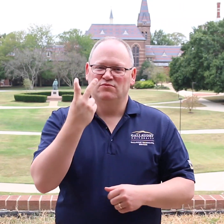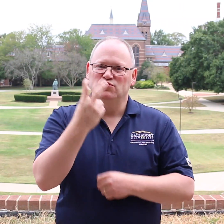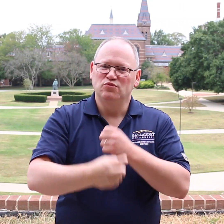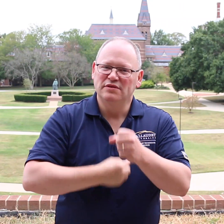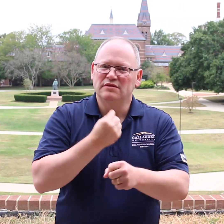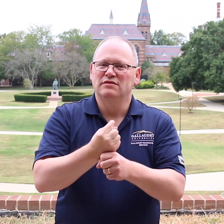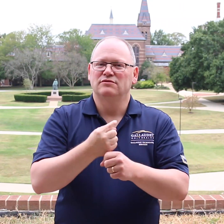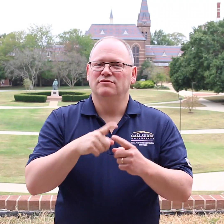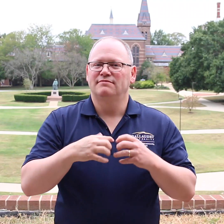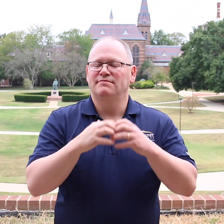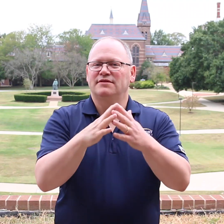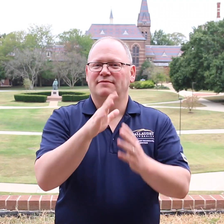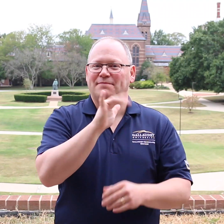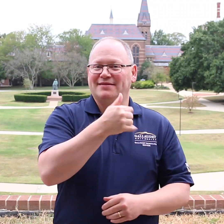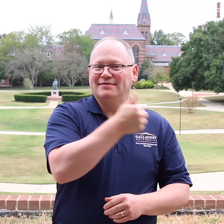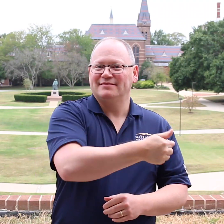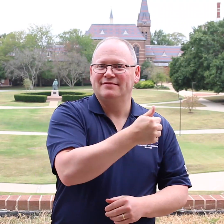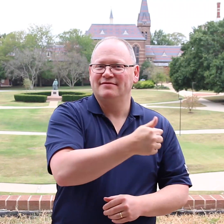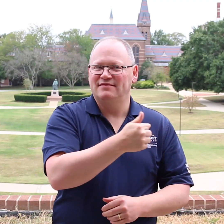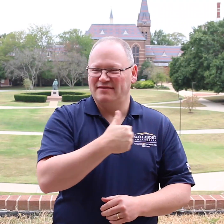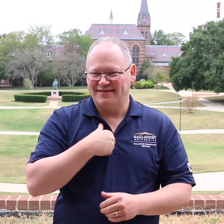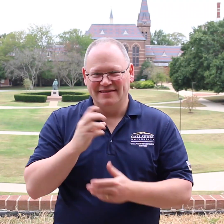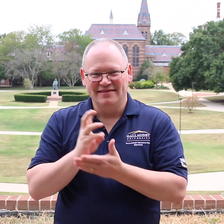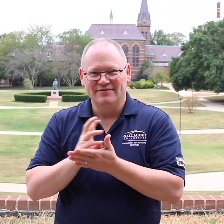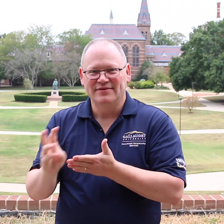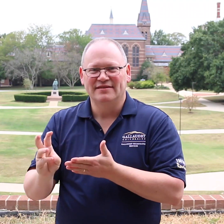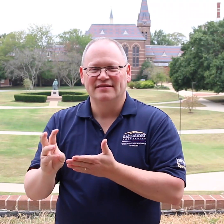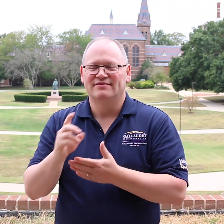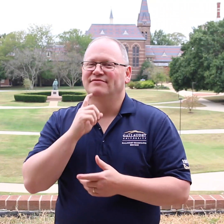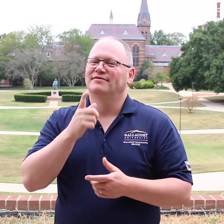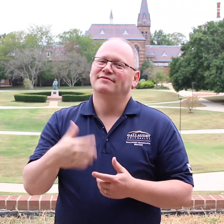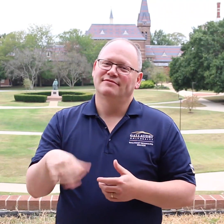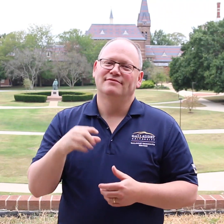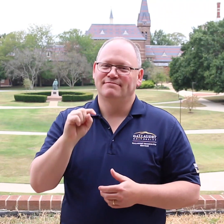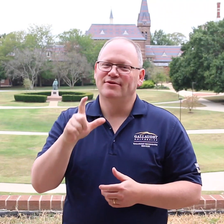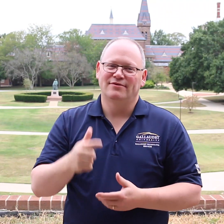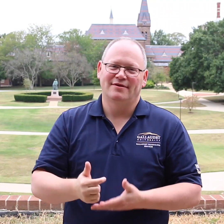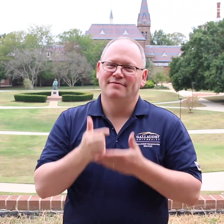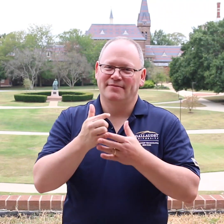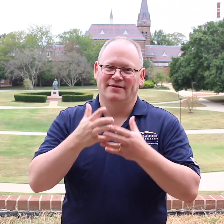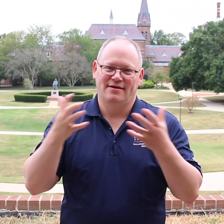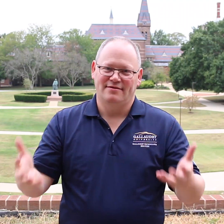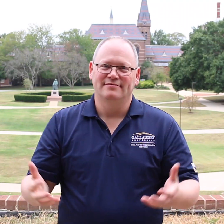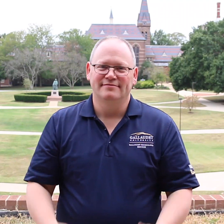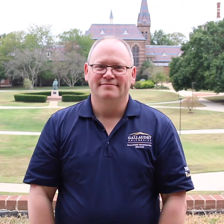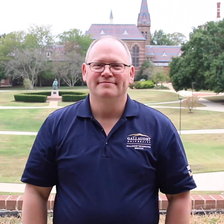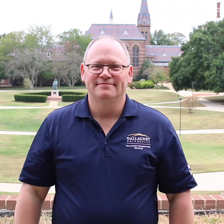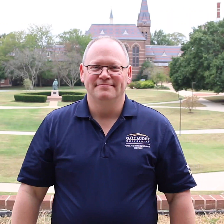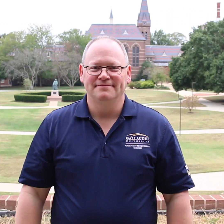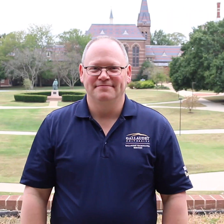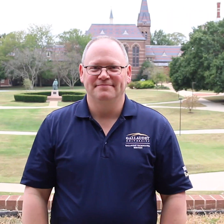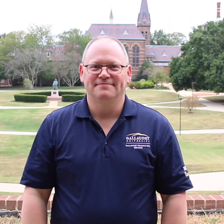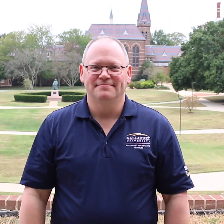And they said it really took them almost two years to implement on their own. And we did it in six weeks. So Smart Launch was really helpful.